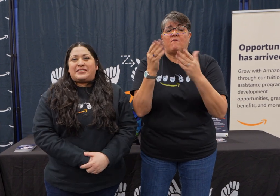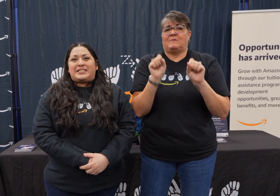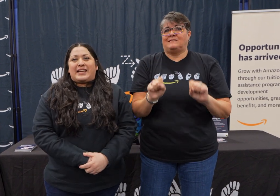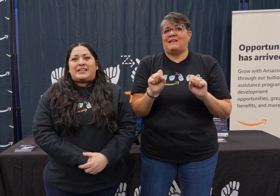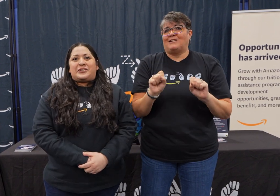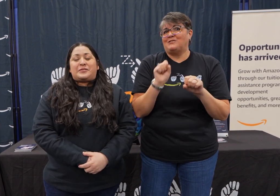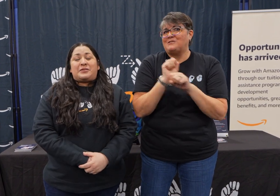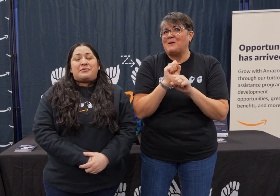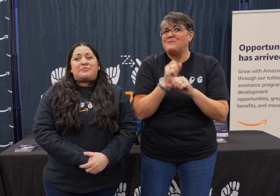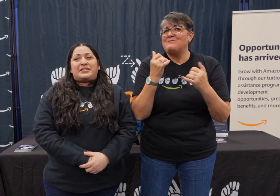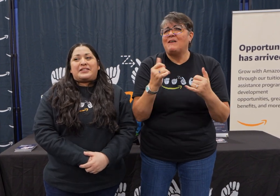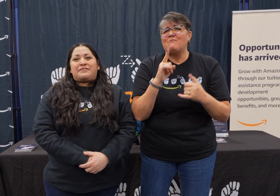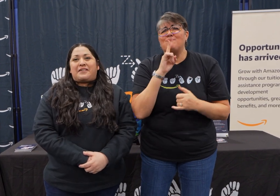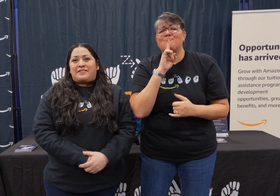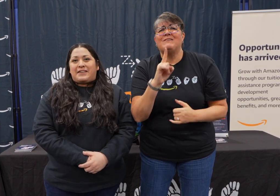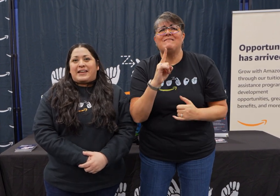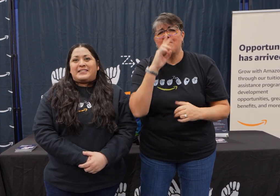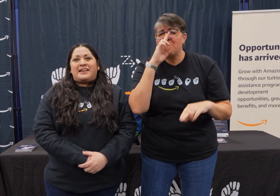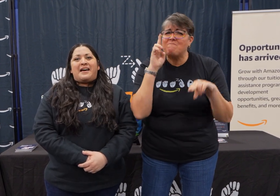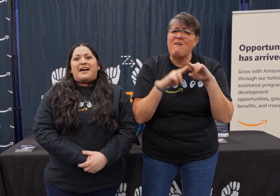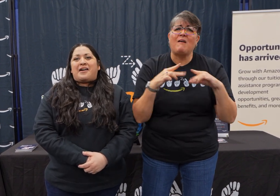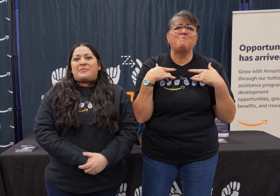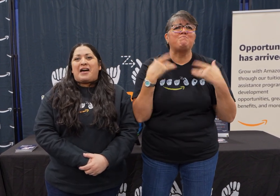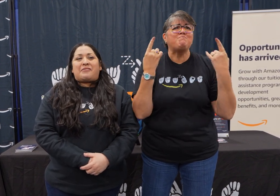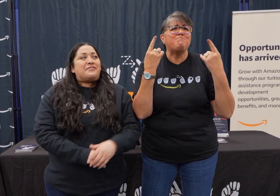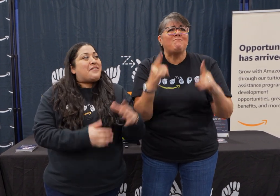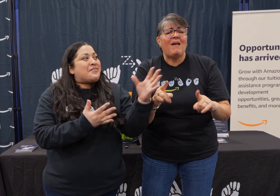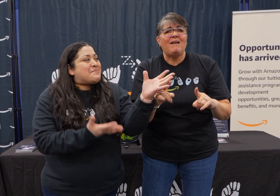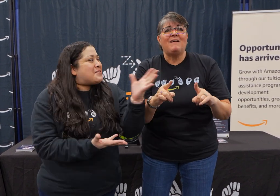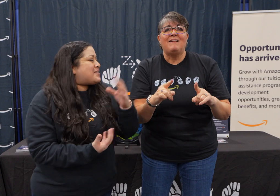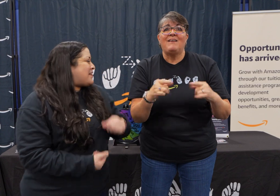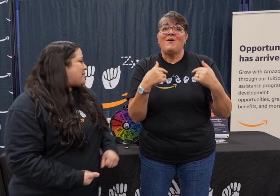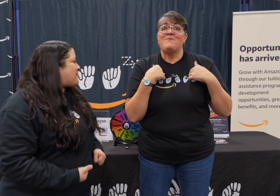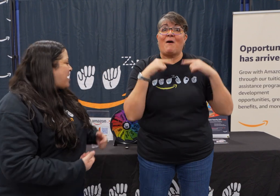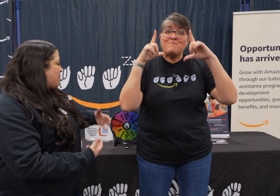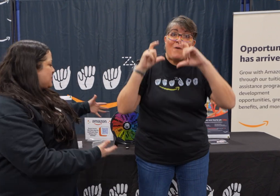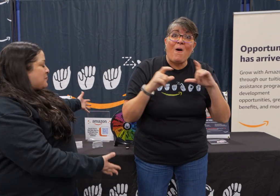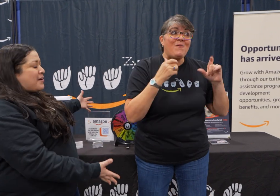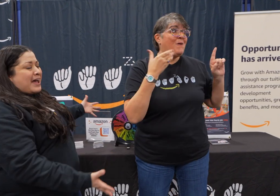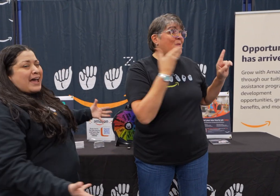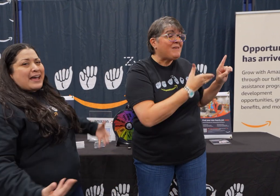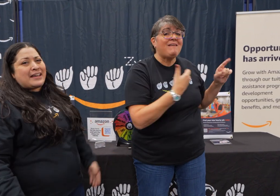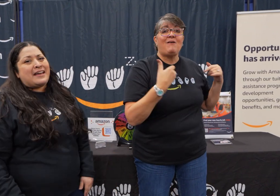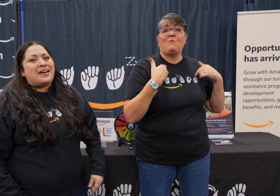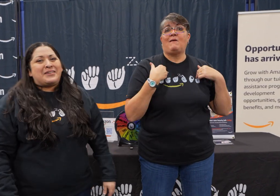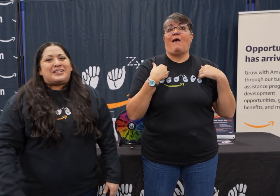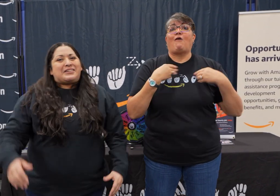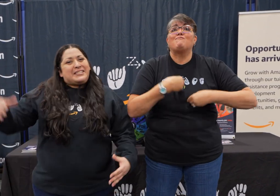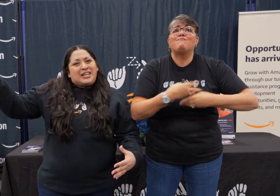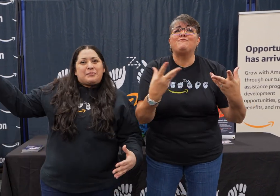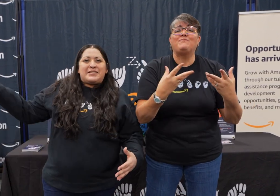to potential job seekers today. So it's been a really fun event, we have our photo booth here, we have swag,